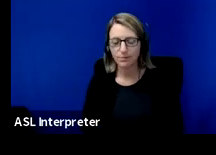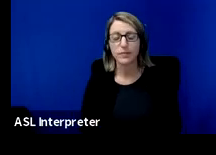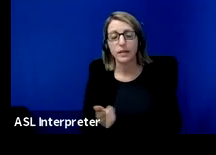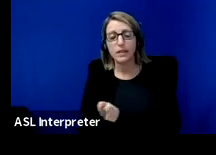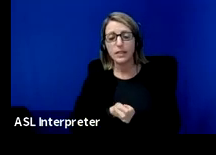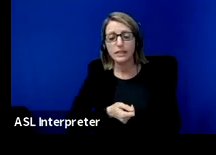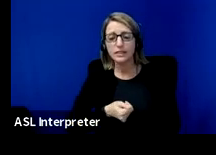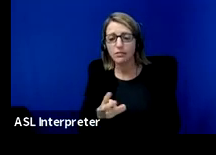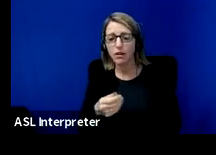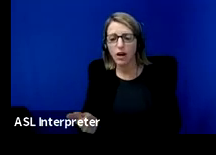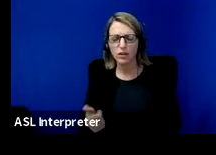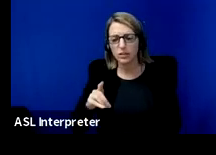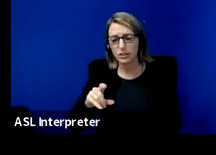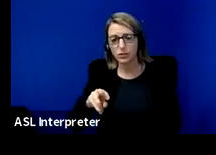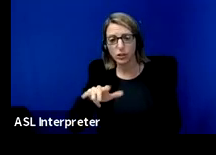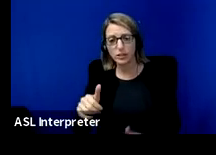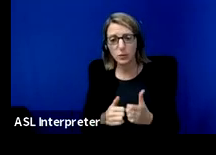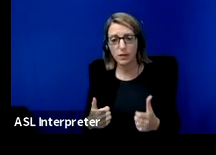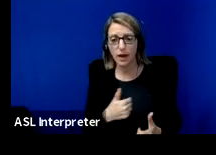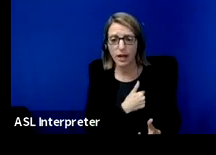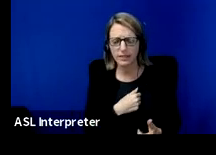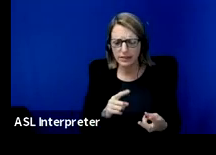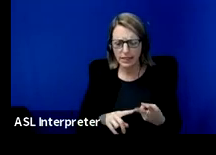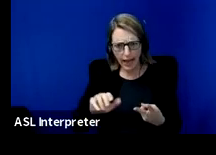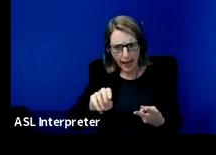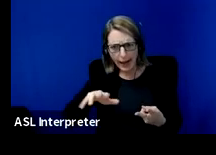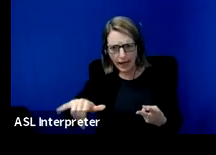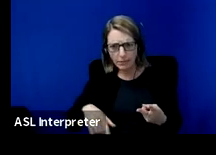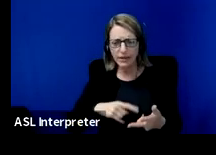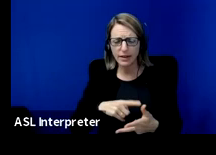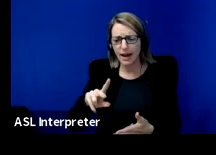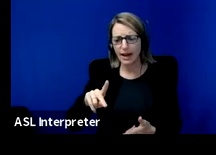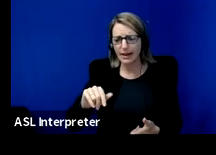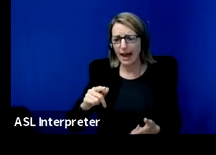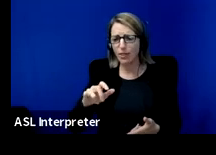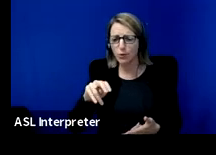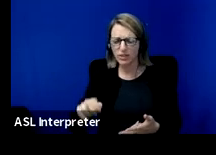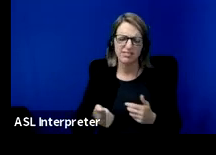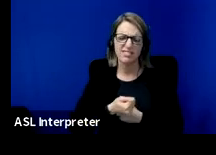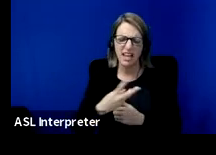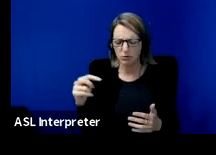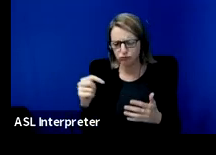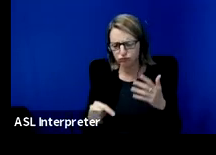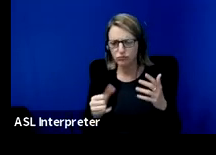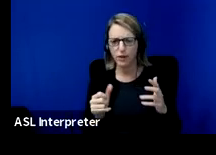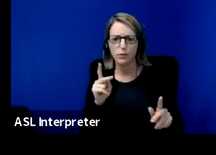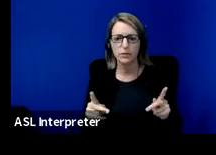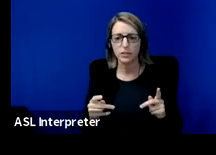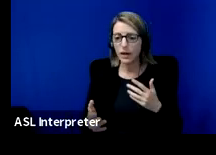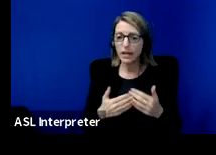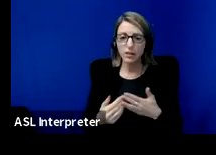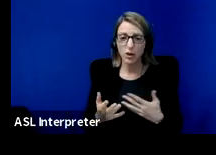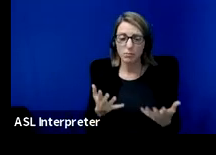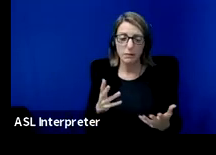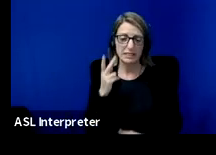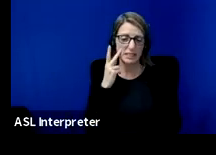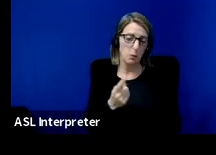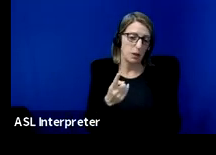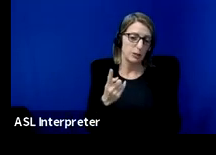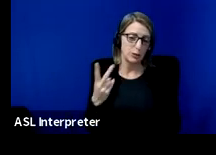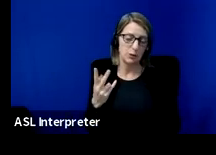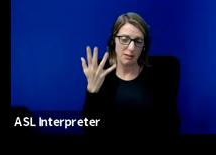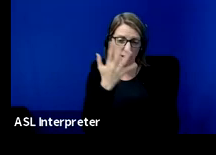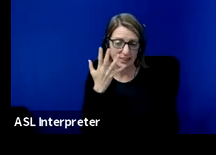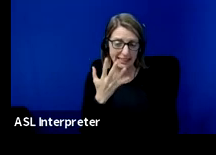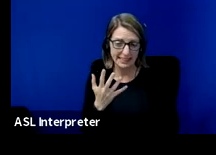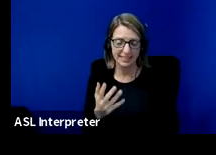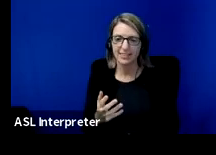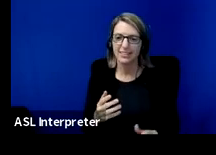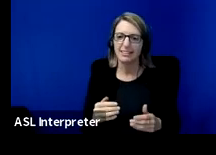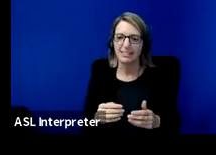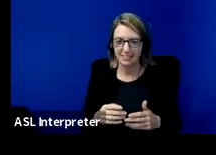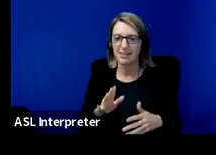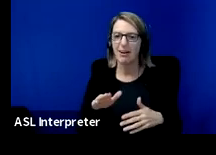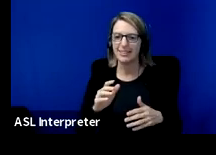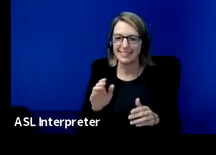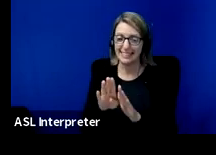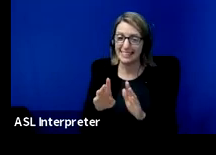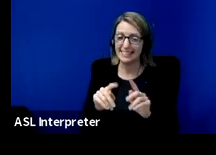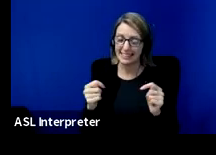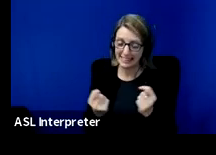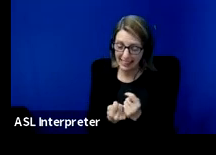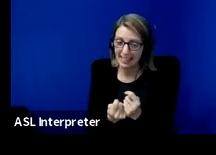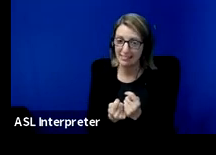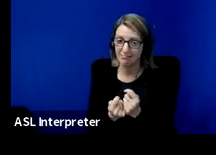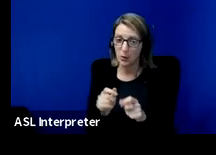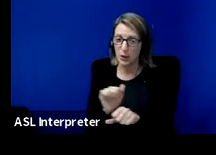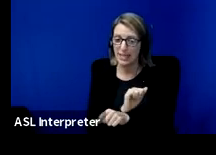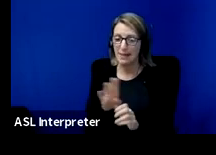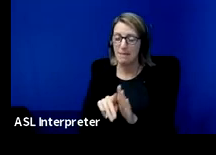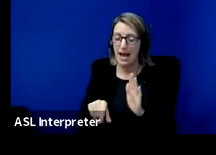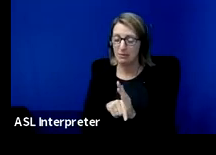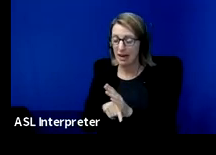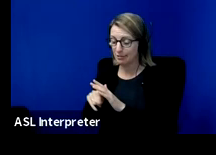ESD 112-- Kristina Wambold: Darcy's with us. I believe that Amy's with us Catherine's with us are several other people. So know that although you may only see one or two faces on the screen. There's a large team of people to support you during this session as well as in the future.